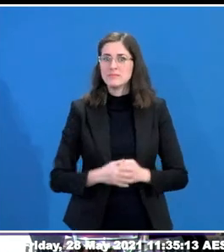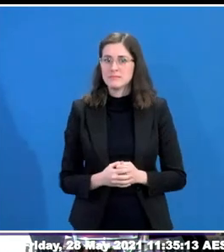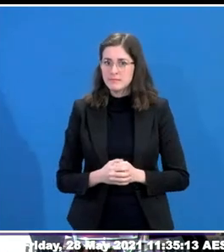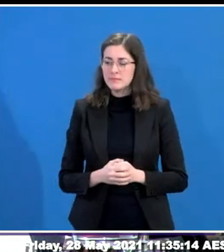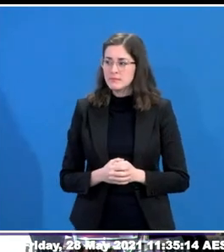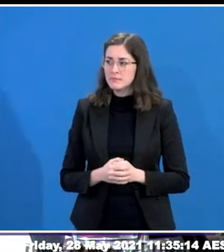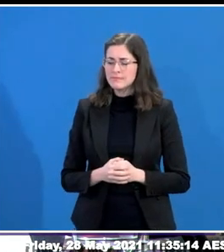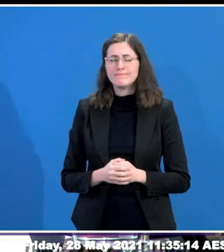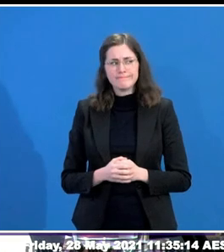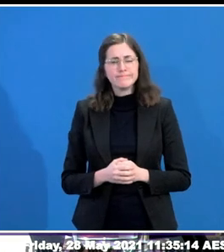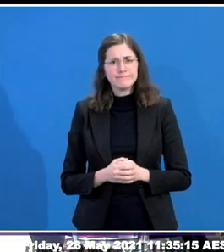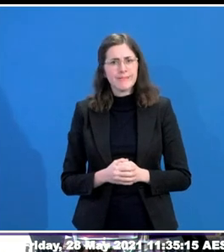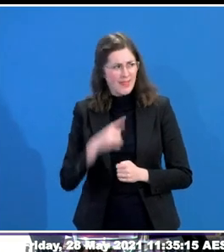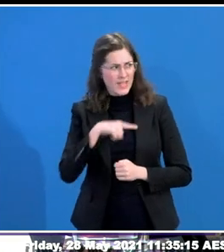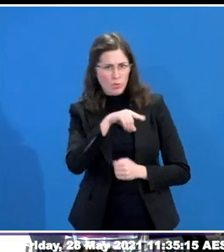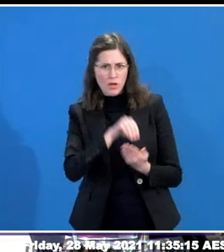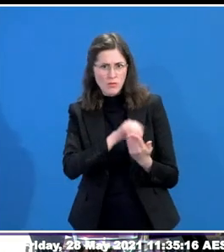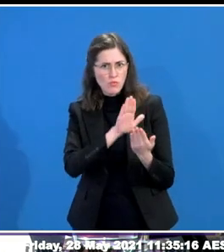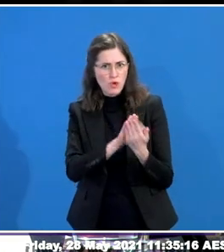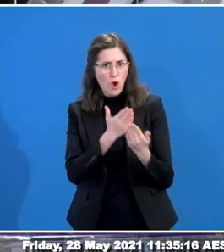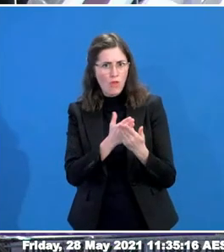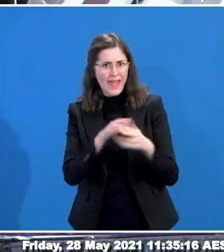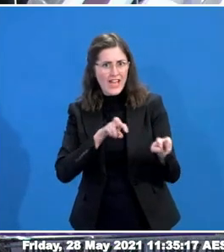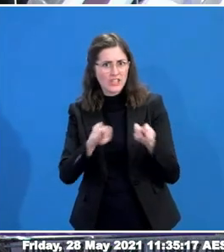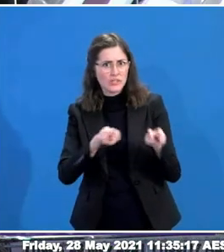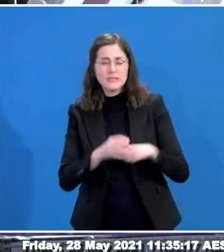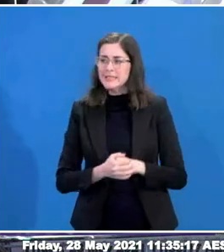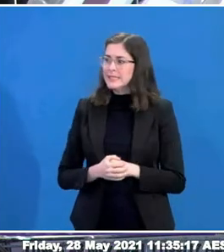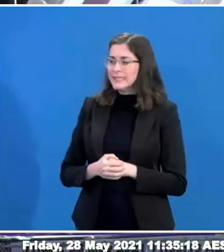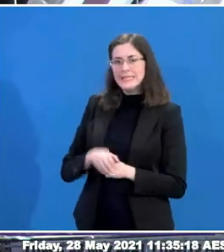And that's why you thought to include it? Yes. I want to be fulsome with the Board.